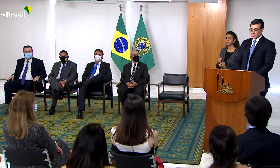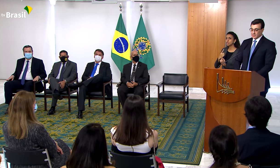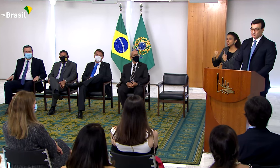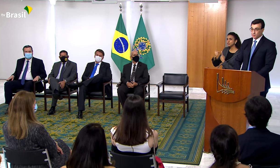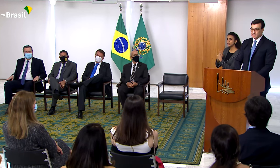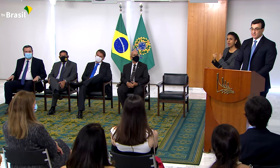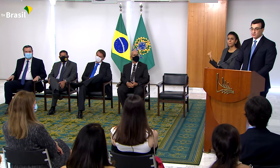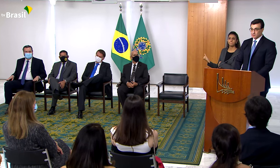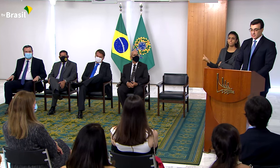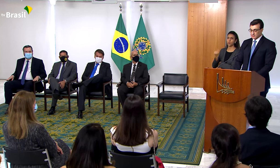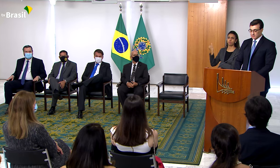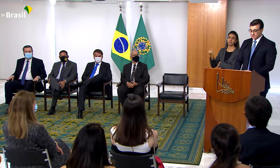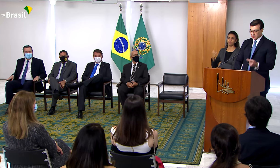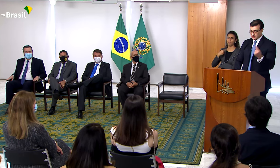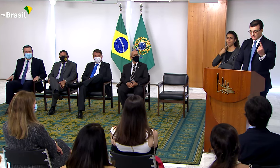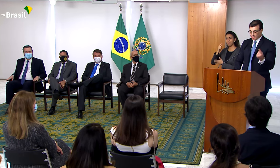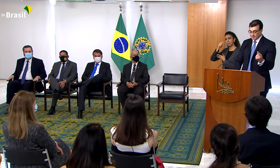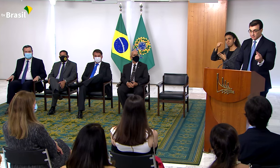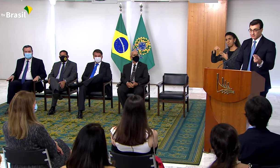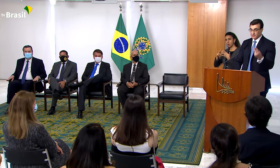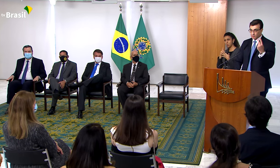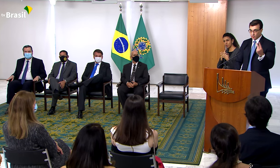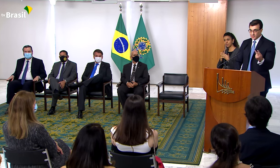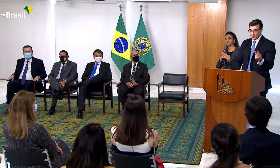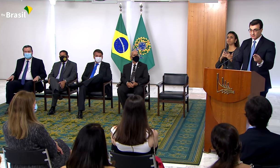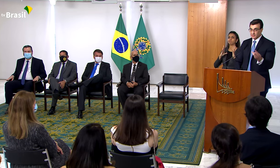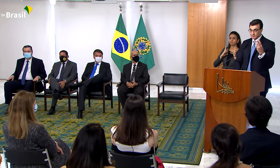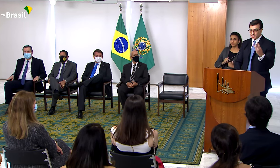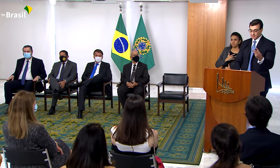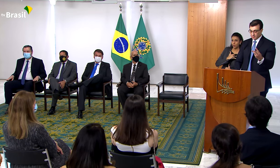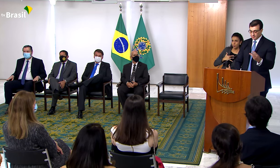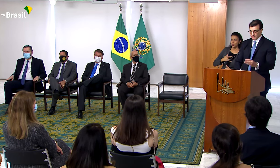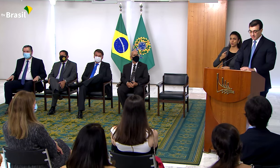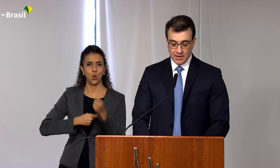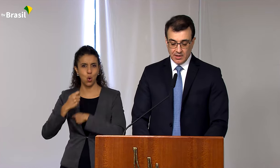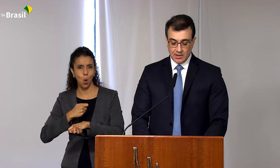in responding to all these emergencies: health, economic, and environmental.